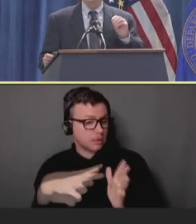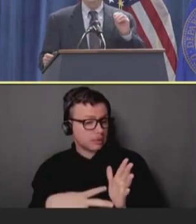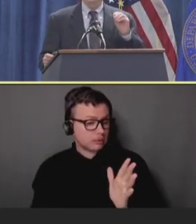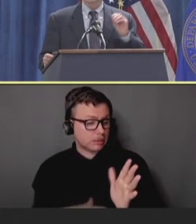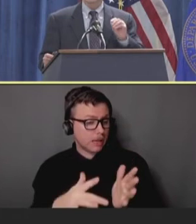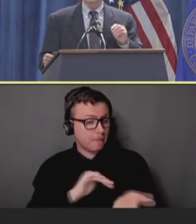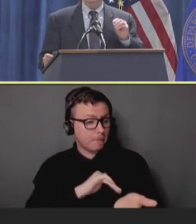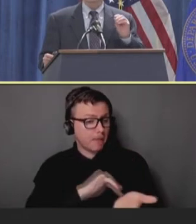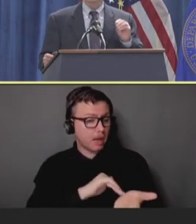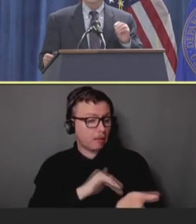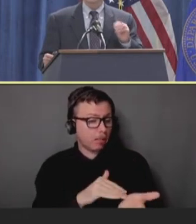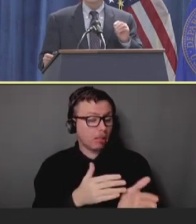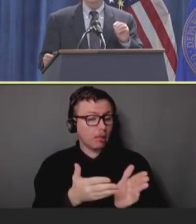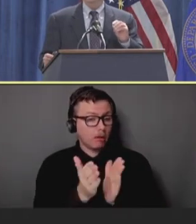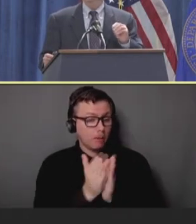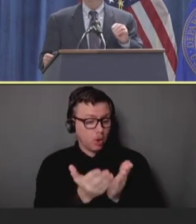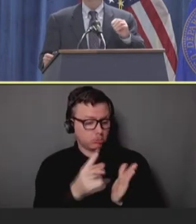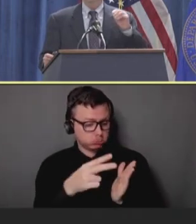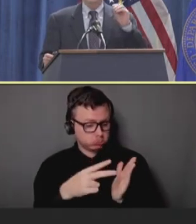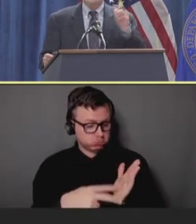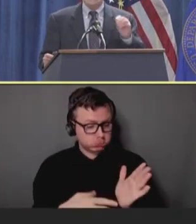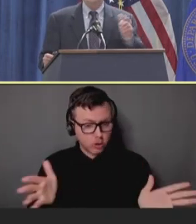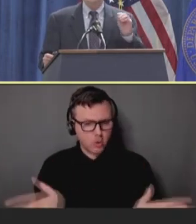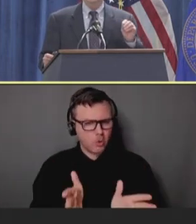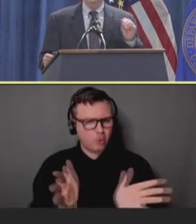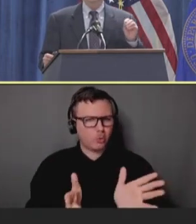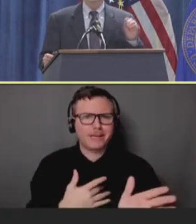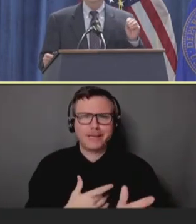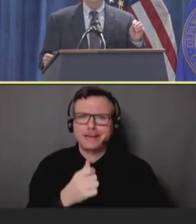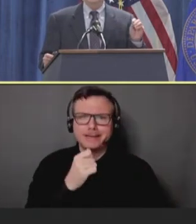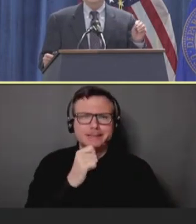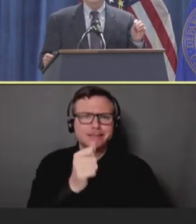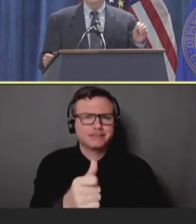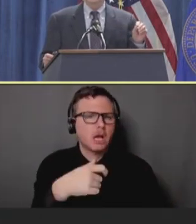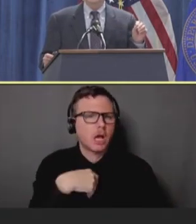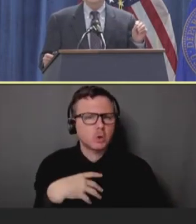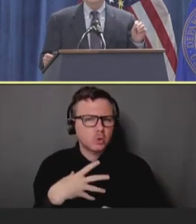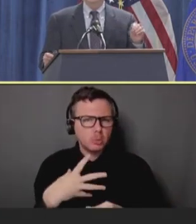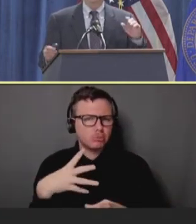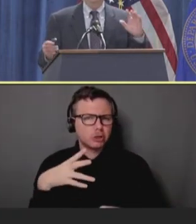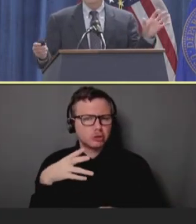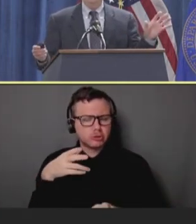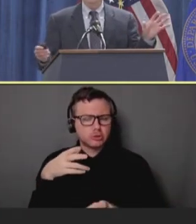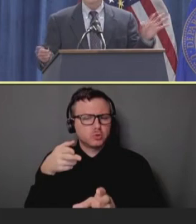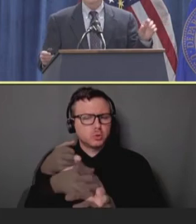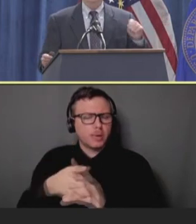were encouraging medical students not to go into infectious disease. It's going to be conquered.